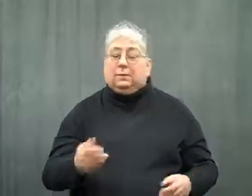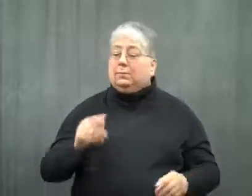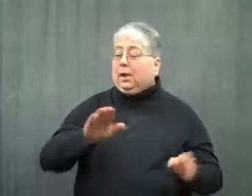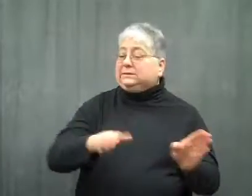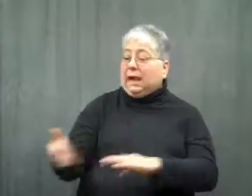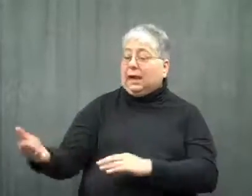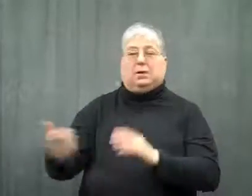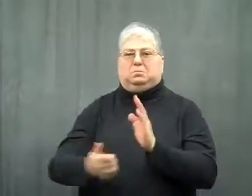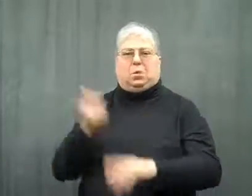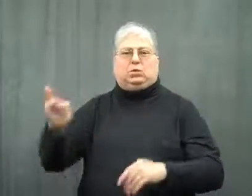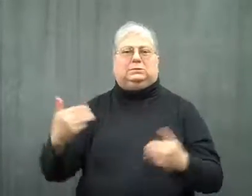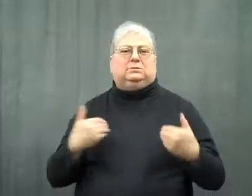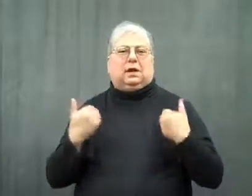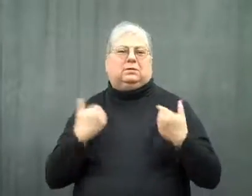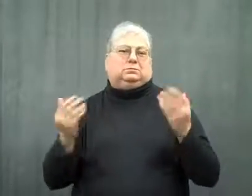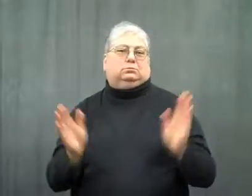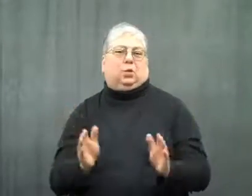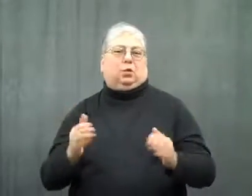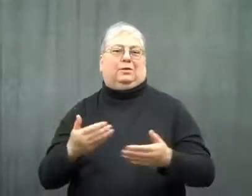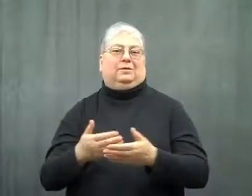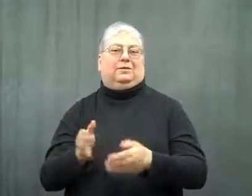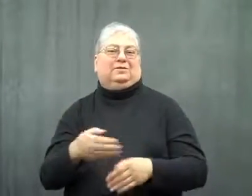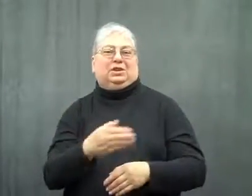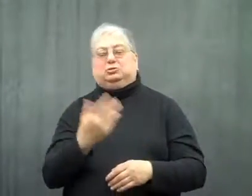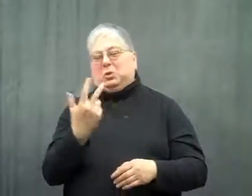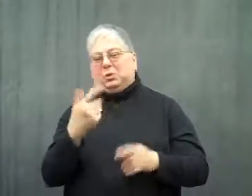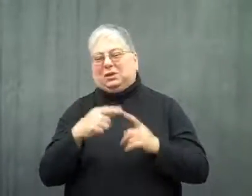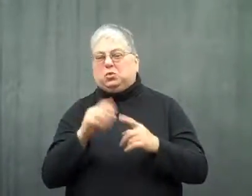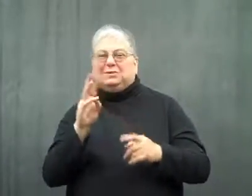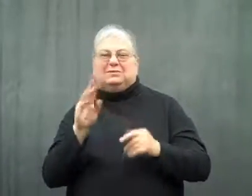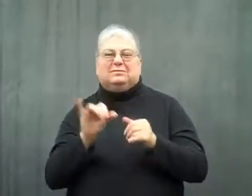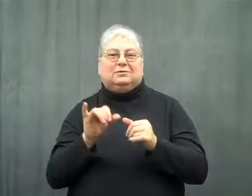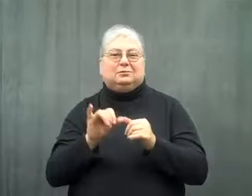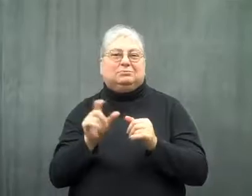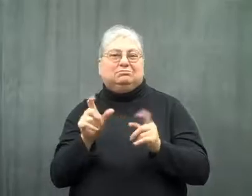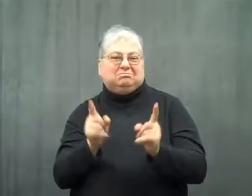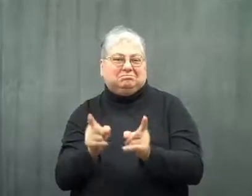The majority of dead fish were young, 3 to 6 inches long.